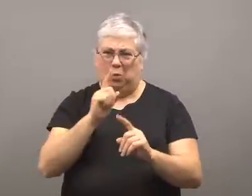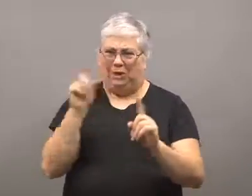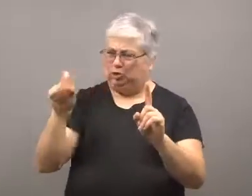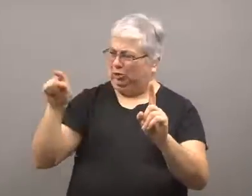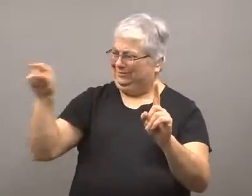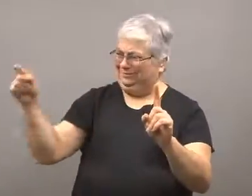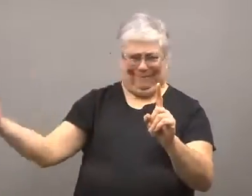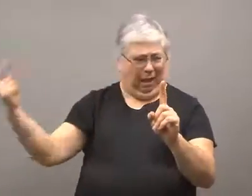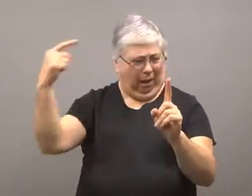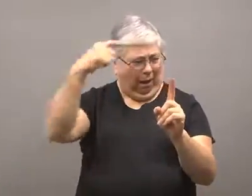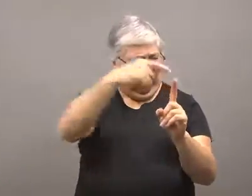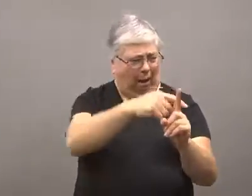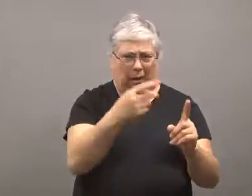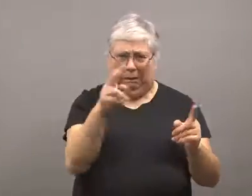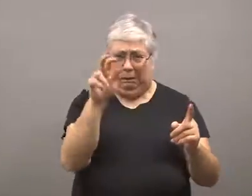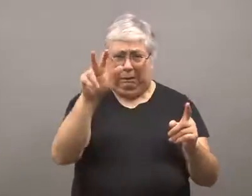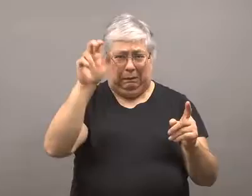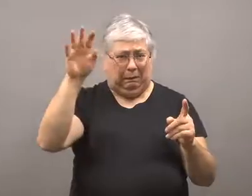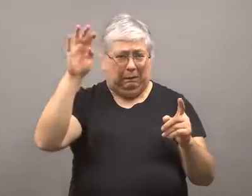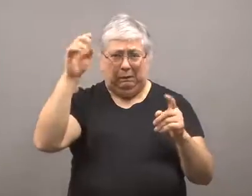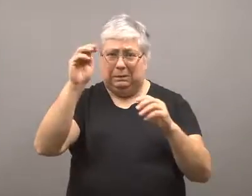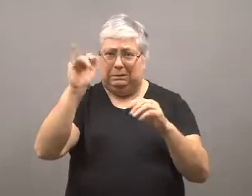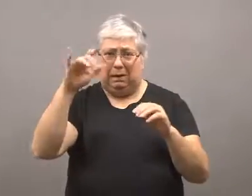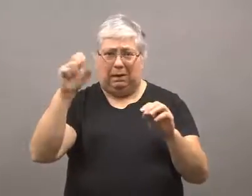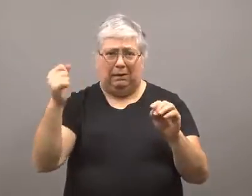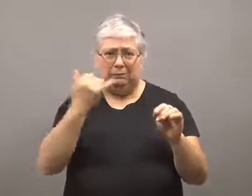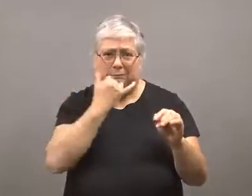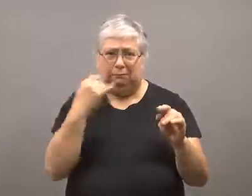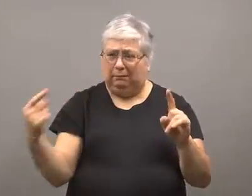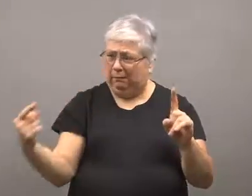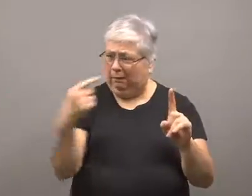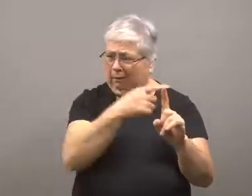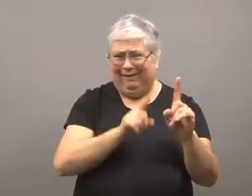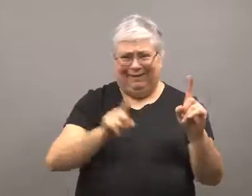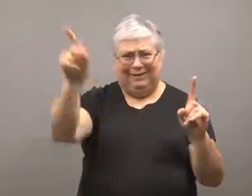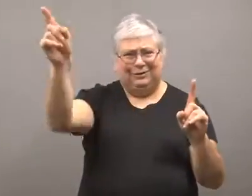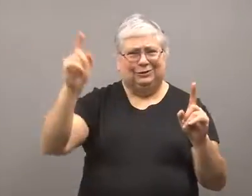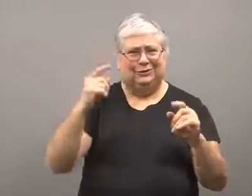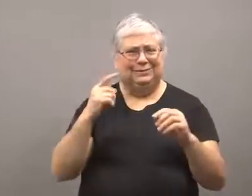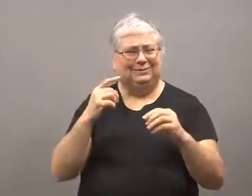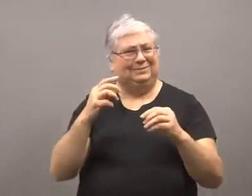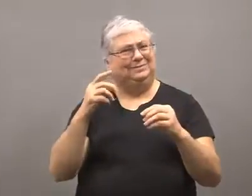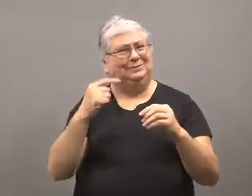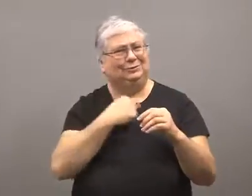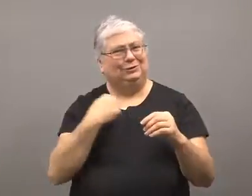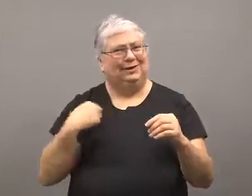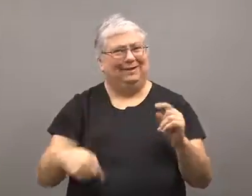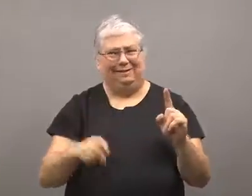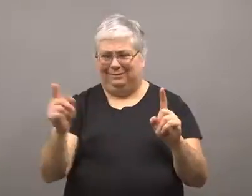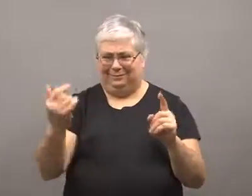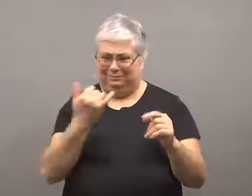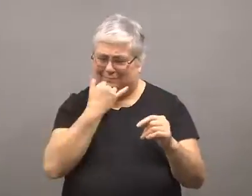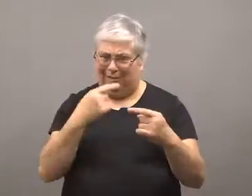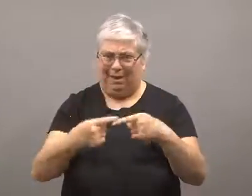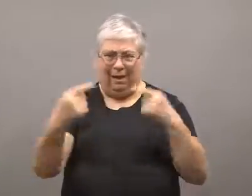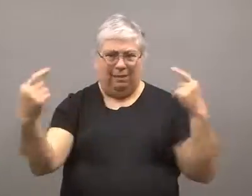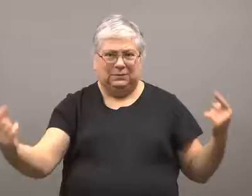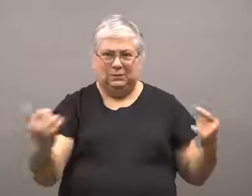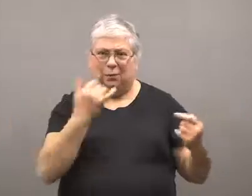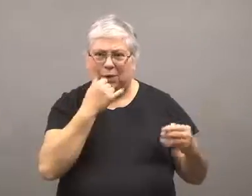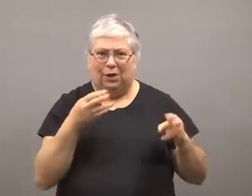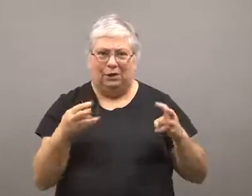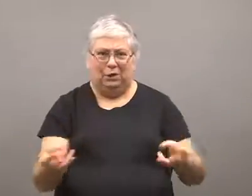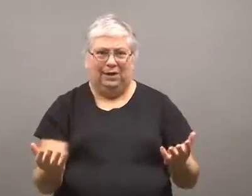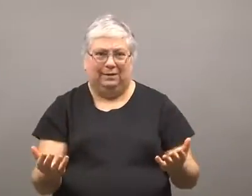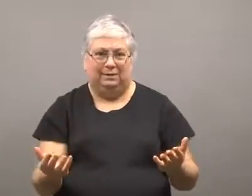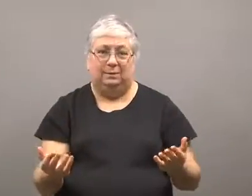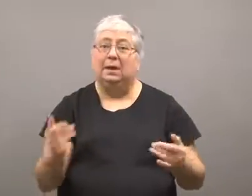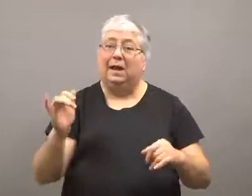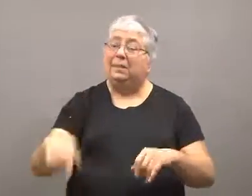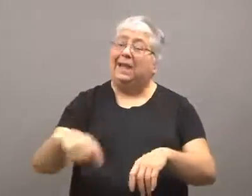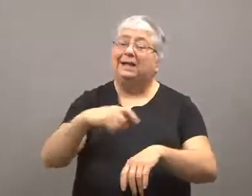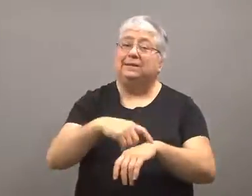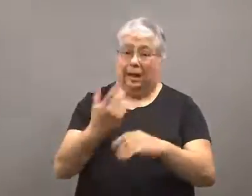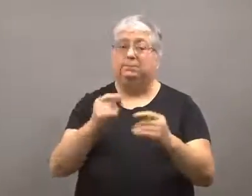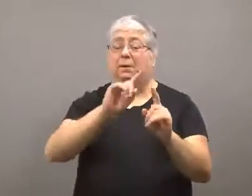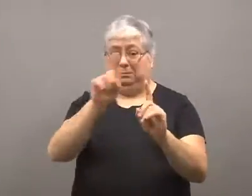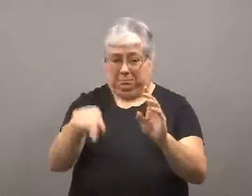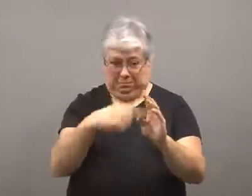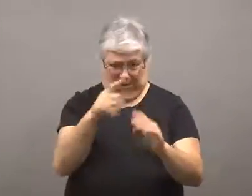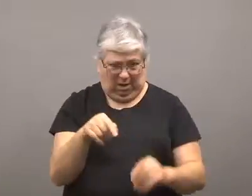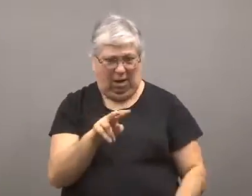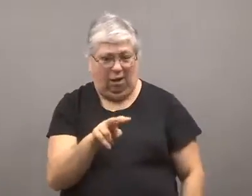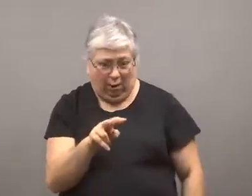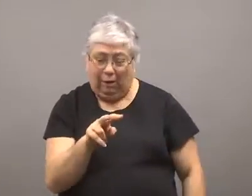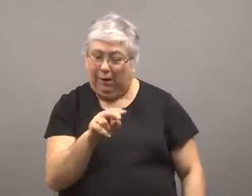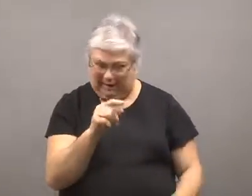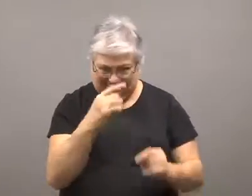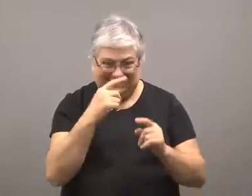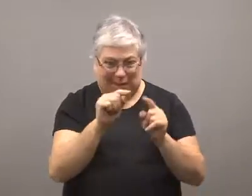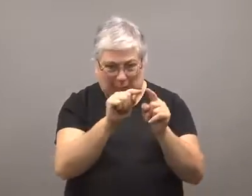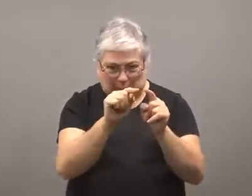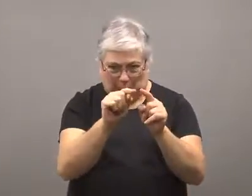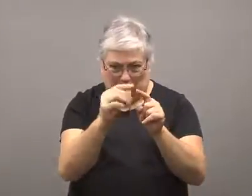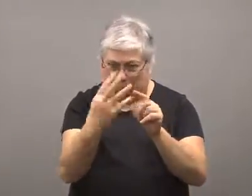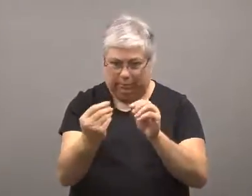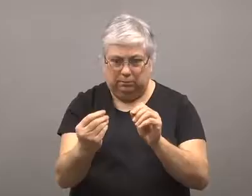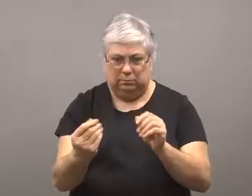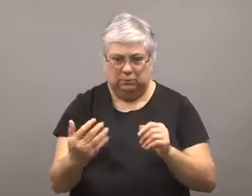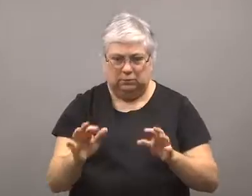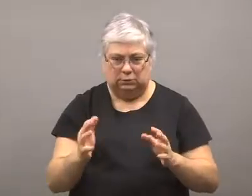It was hundreds of miles off course and going the opposite way.